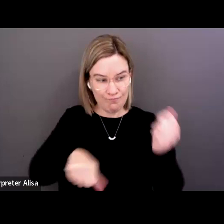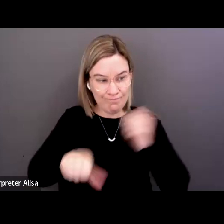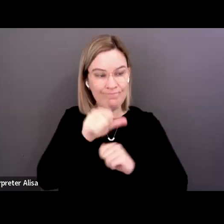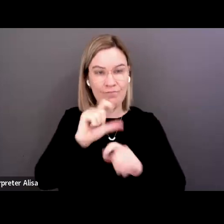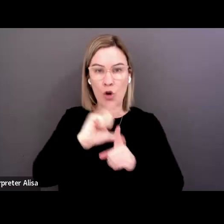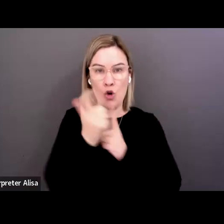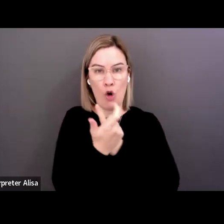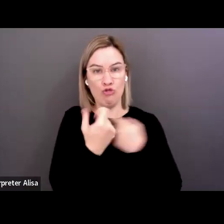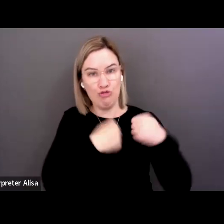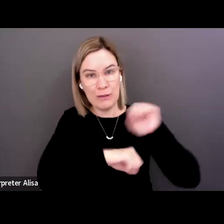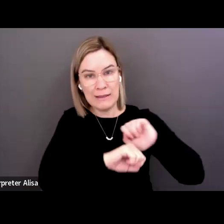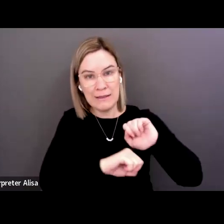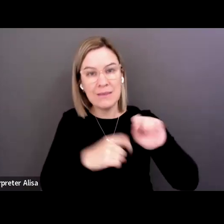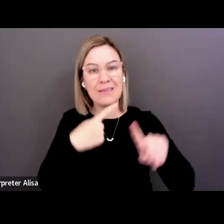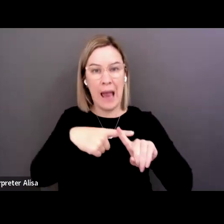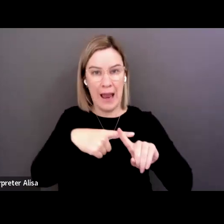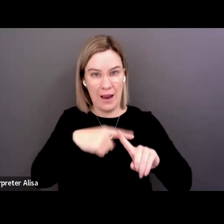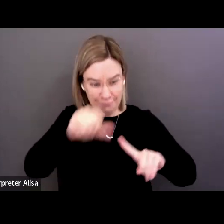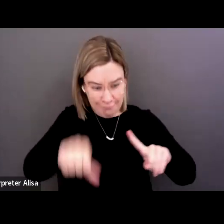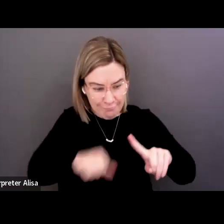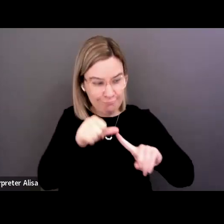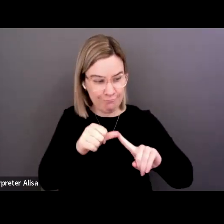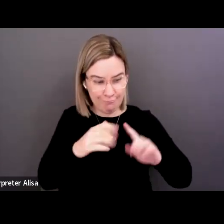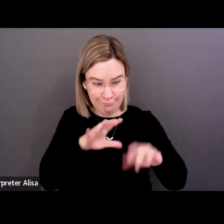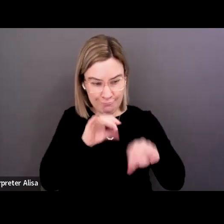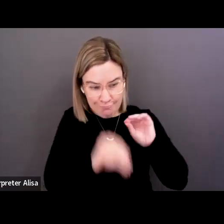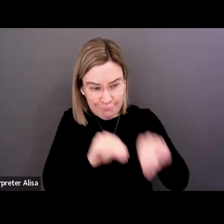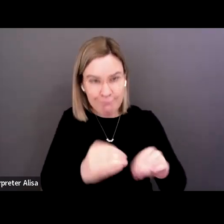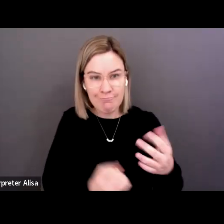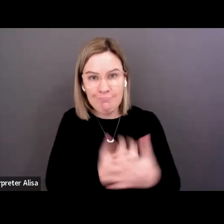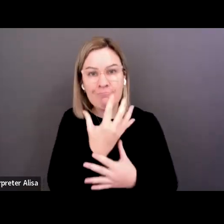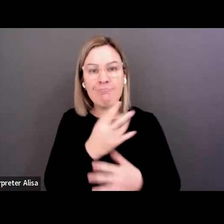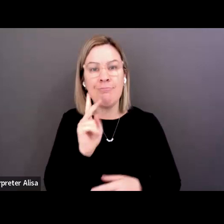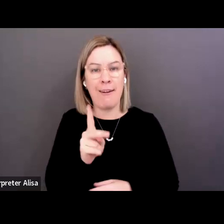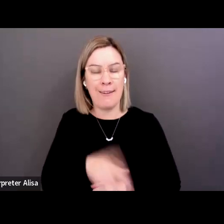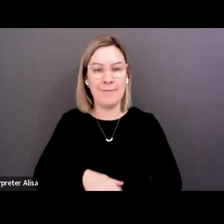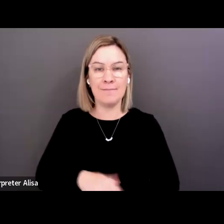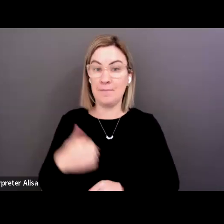living with the very visible impacts of colonisation and also the visible